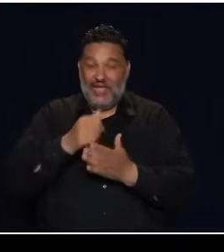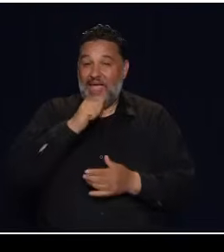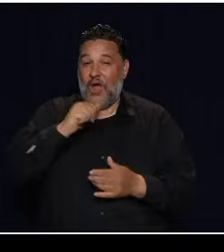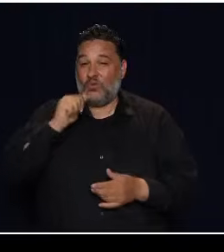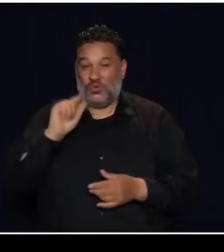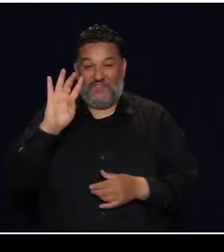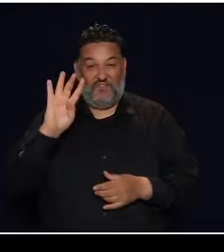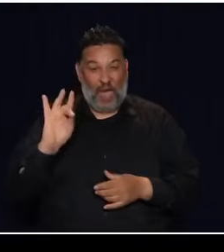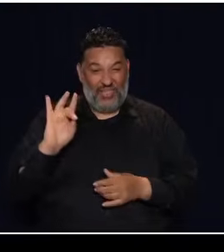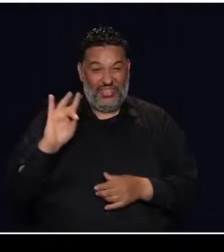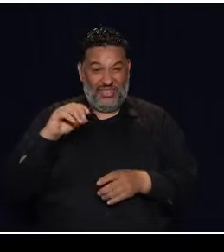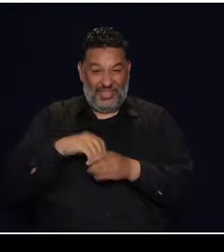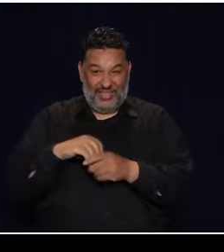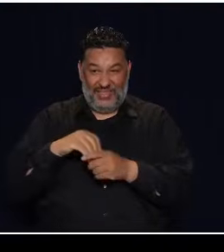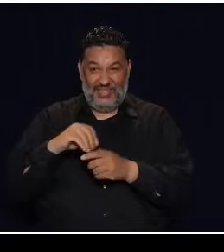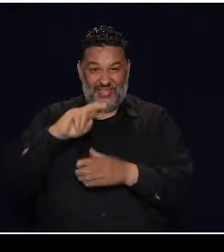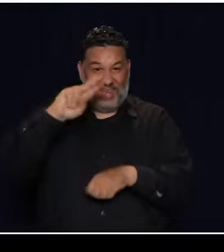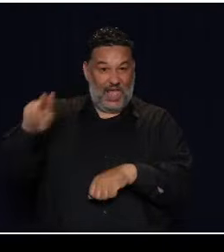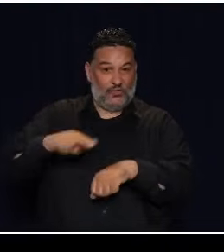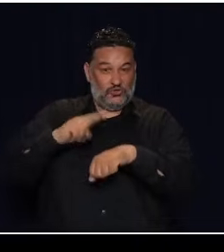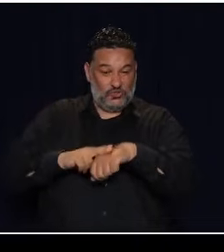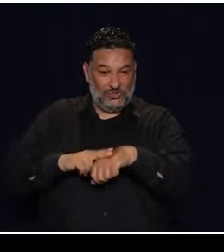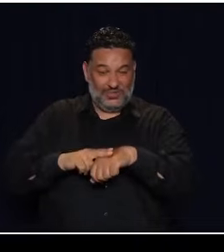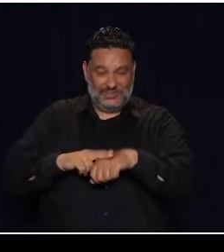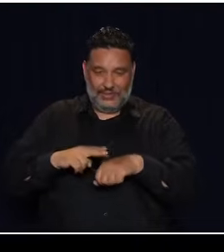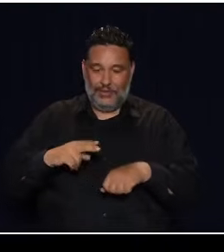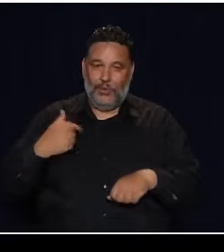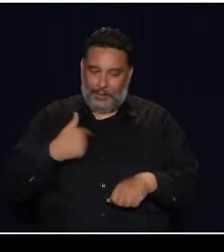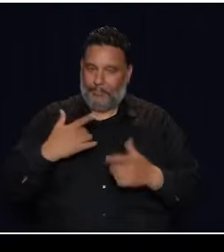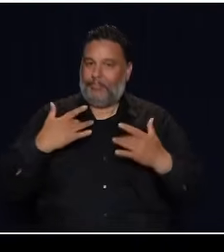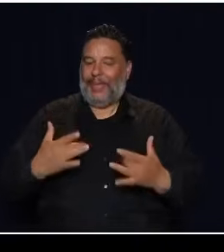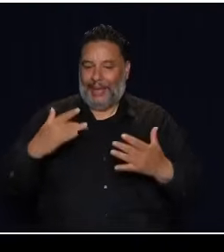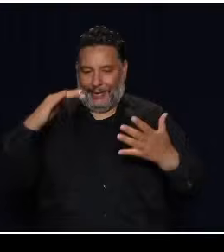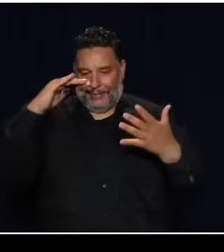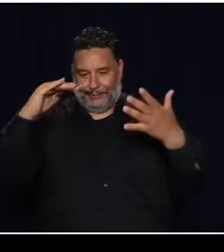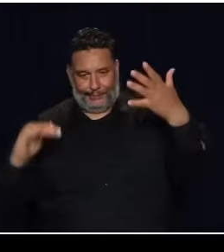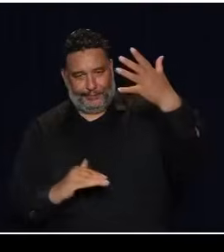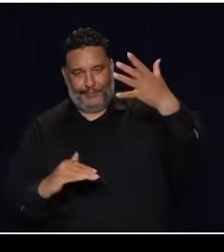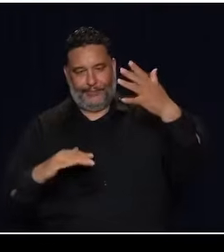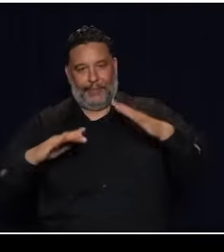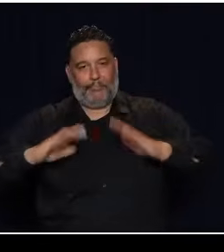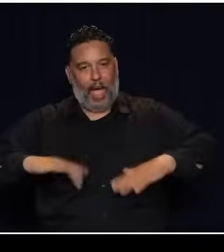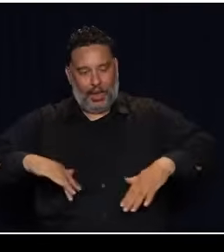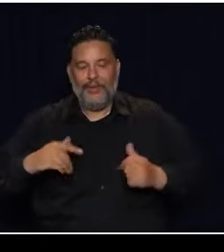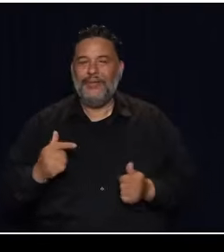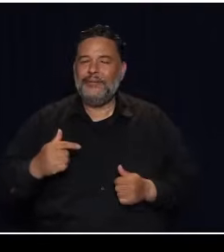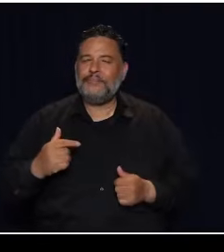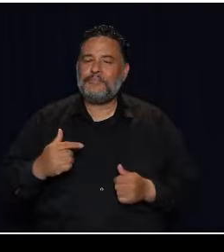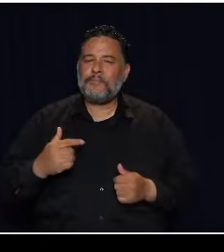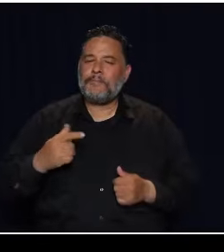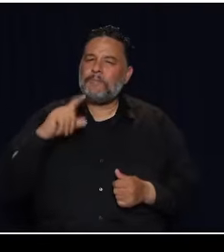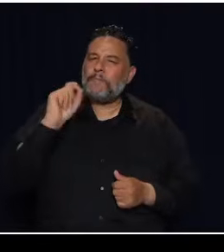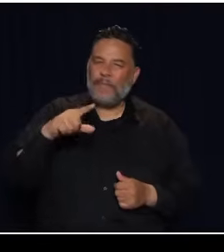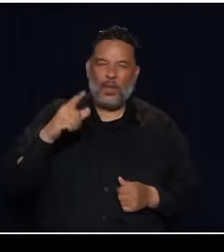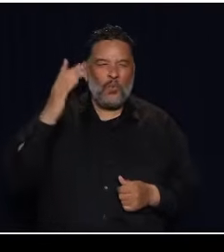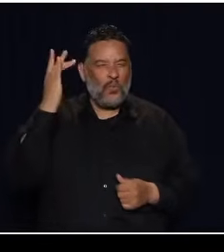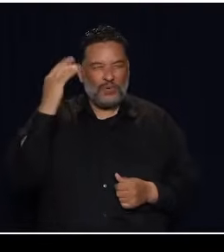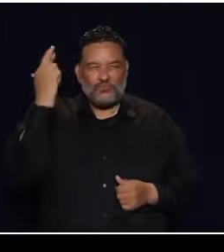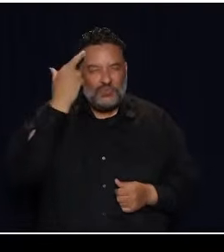EFFORT. LET'S STICK WITH PUBLIC SCHOOL FUNDING. ARIZONA RANKS 48th IN THE NATION